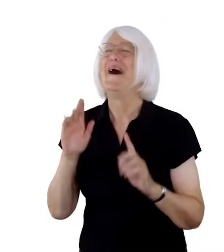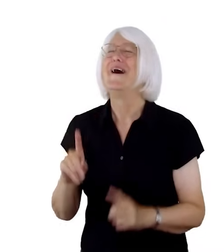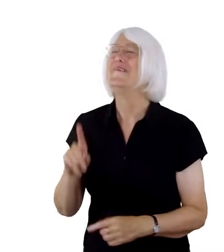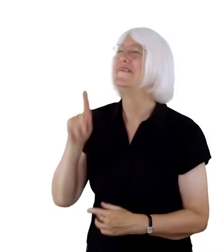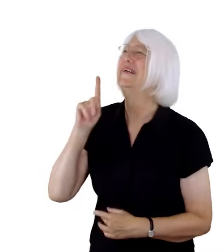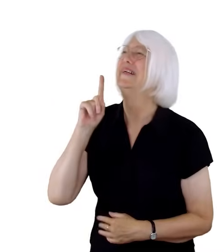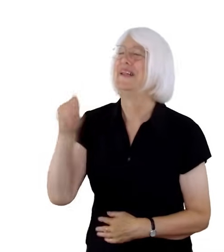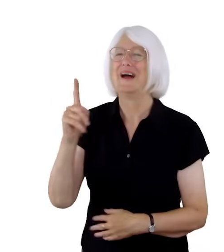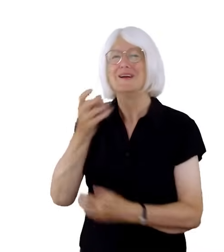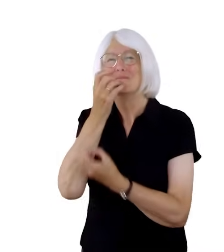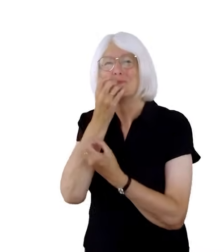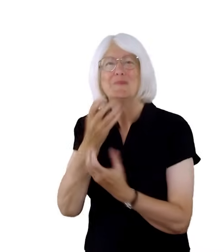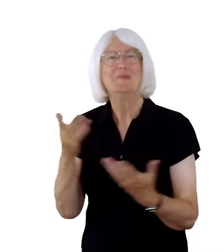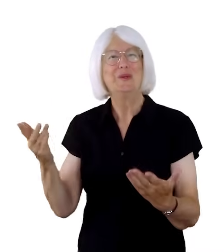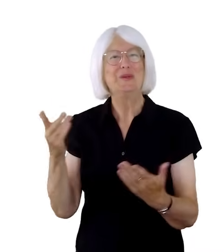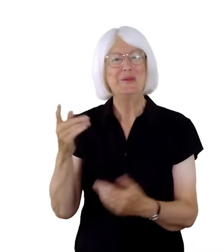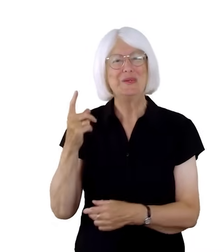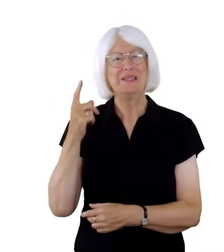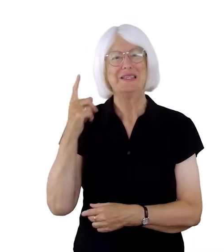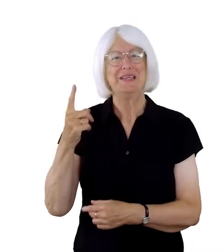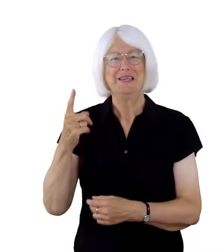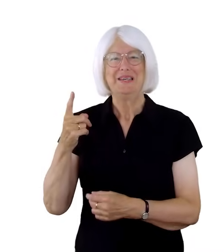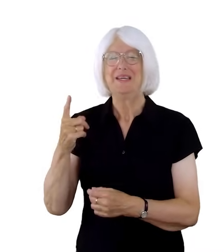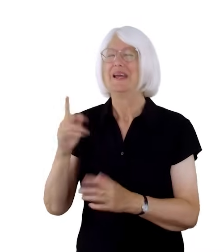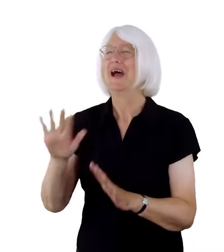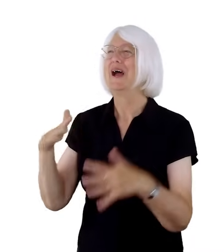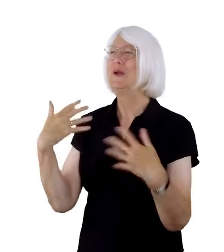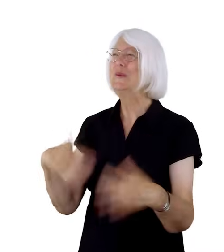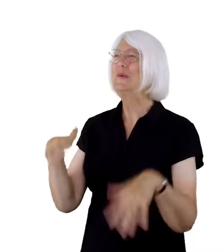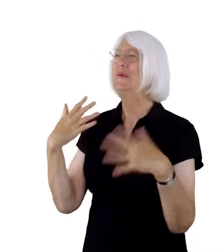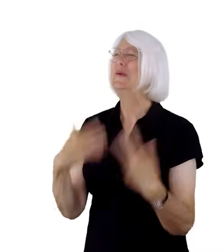To marvel at your beauty